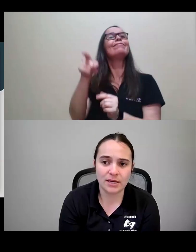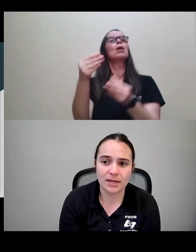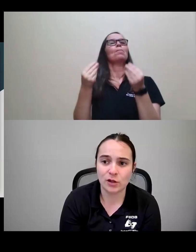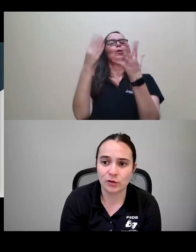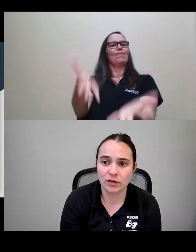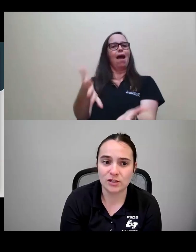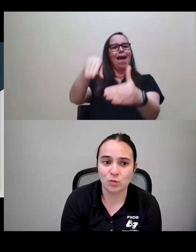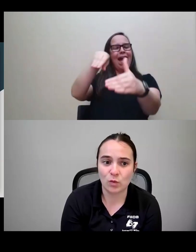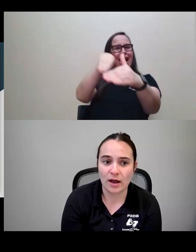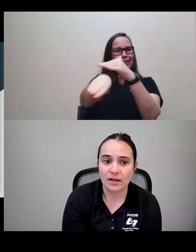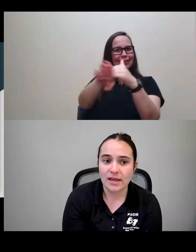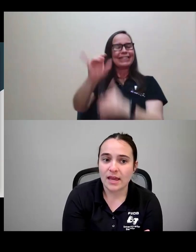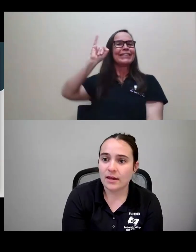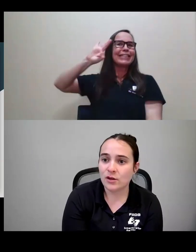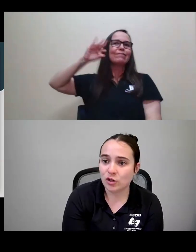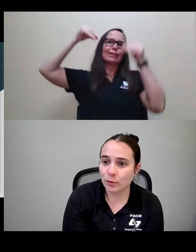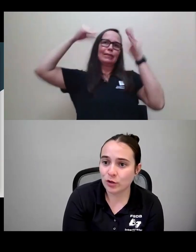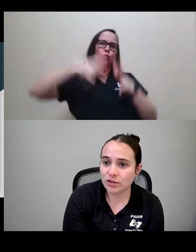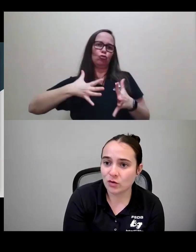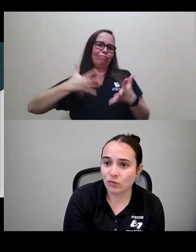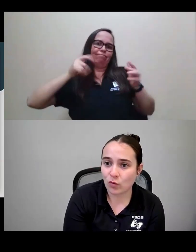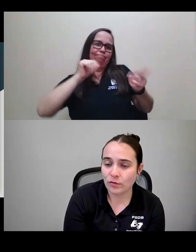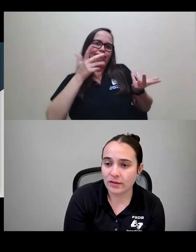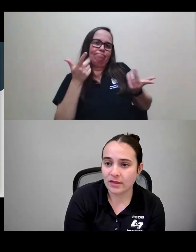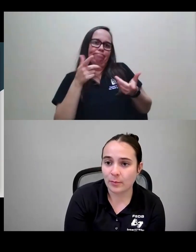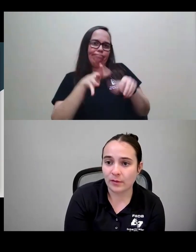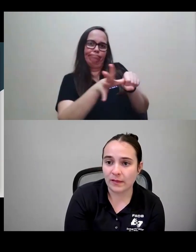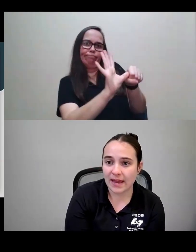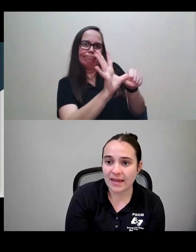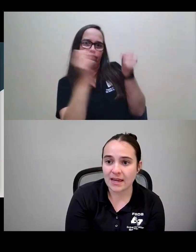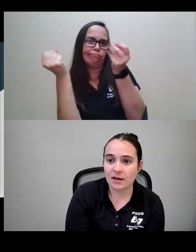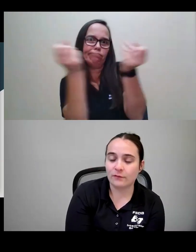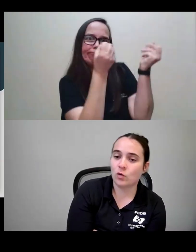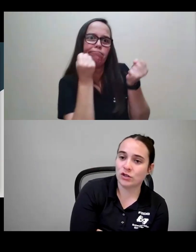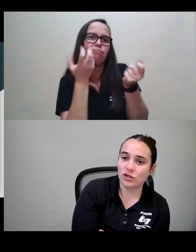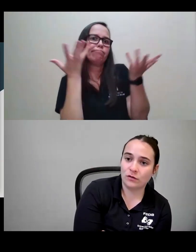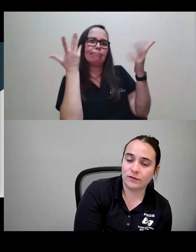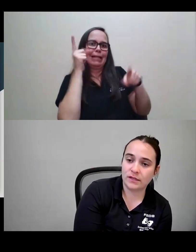that can be included as well. Interpreters and the role that they play. Of course, you know,